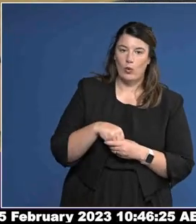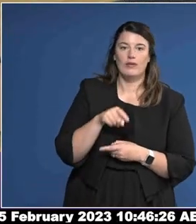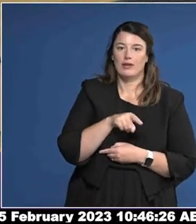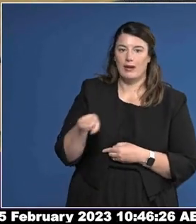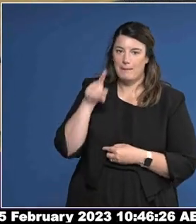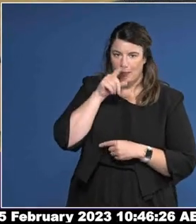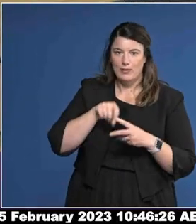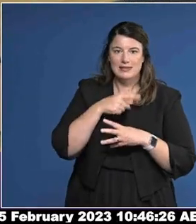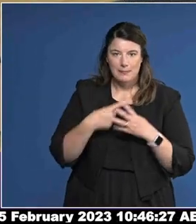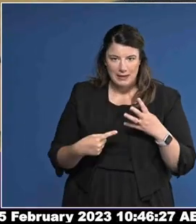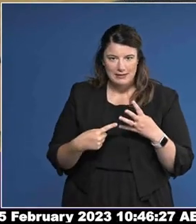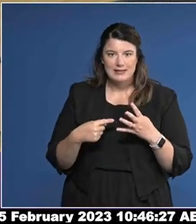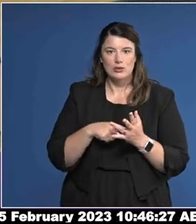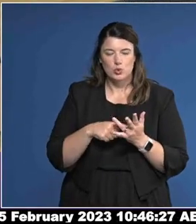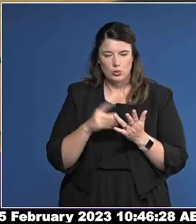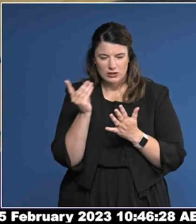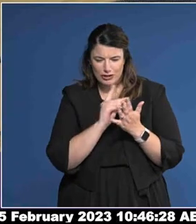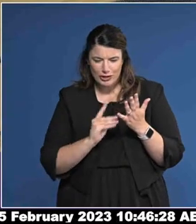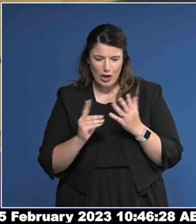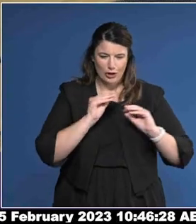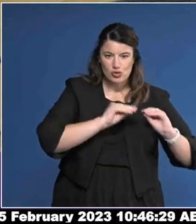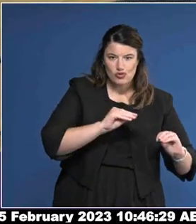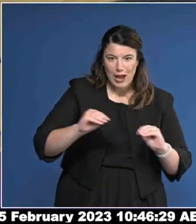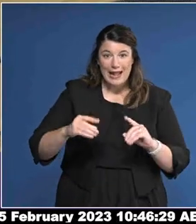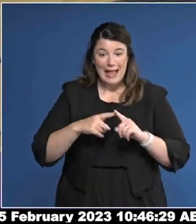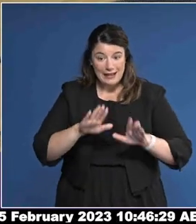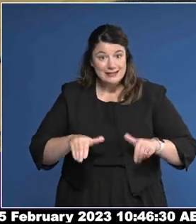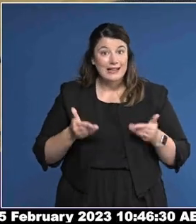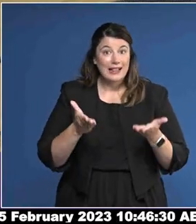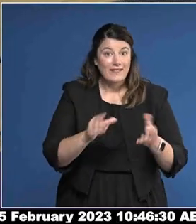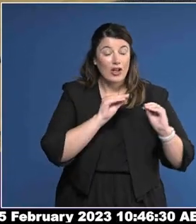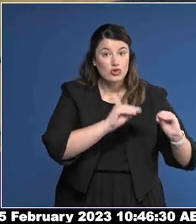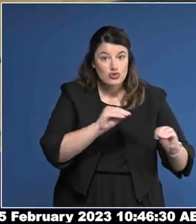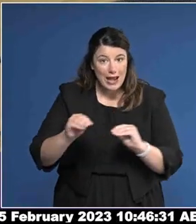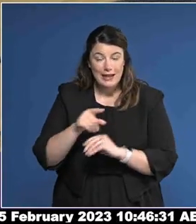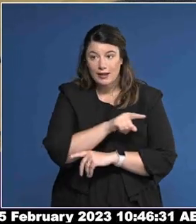Yes. MS EASTMAN: - in delivering training and in being actively